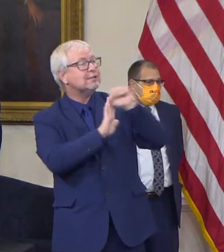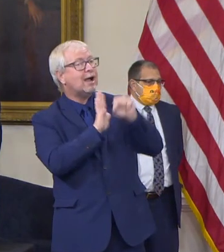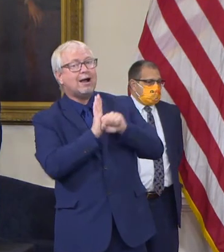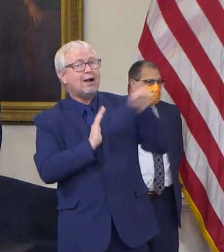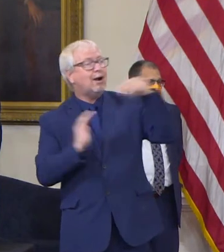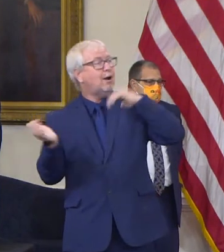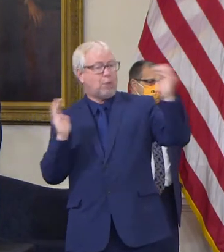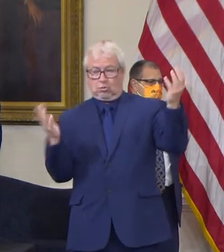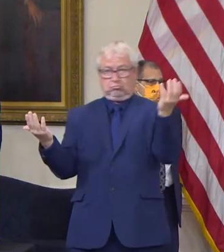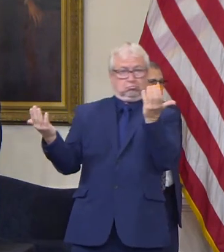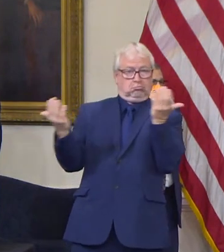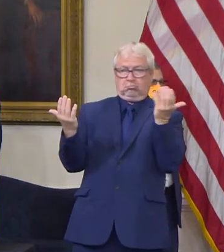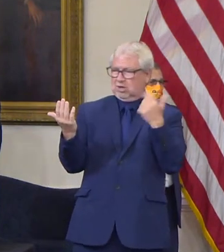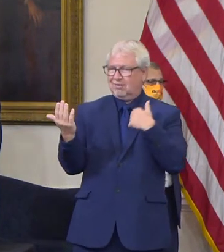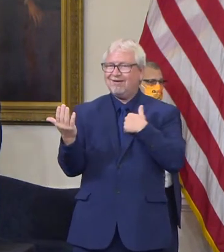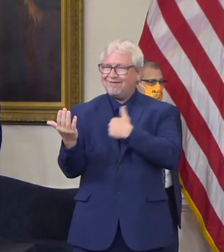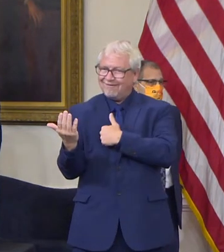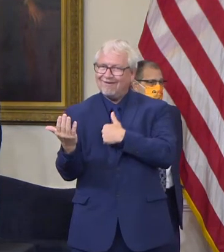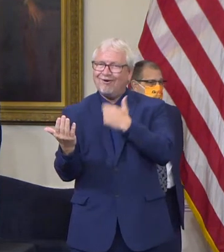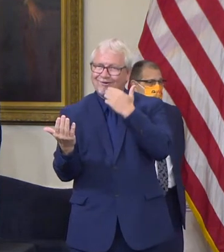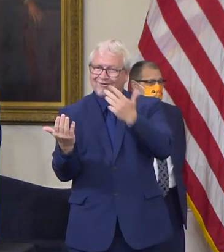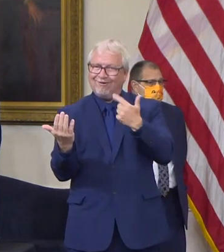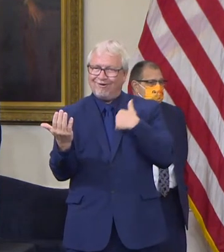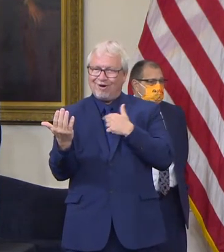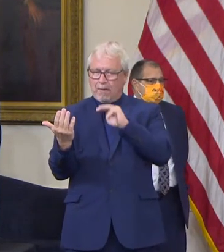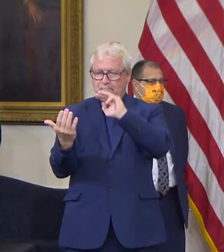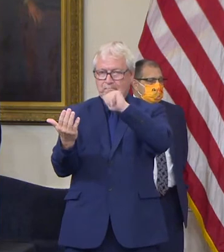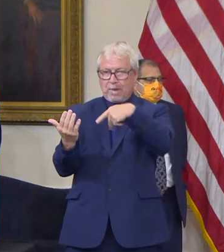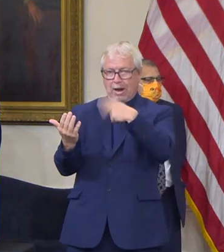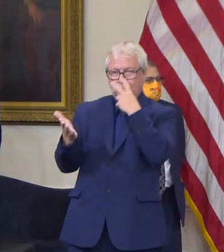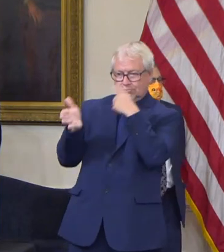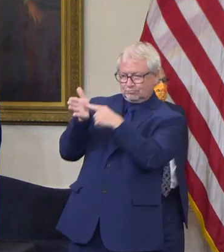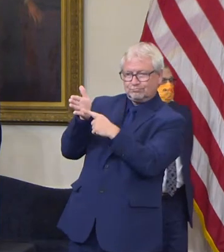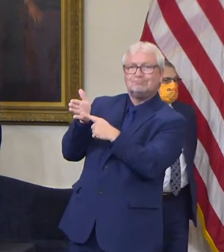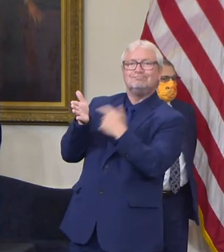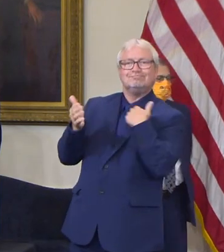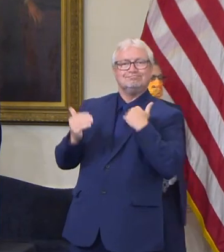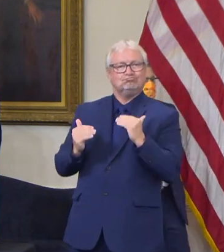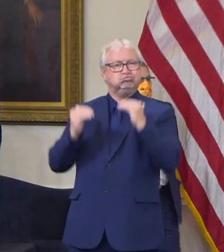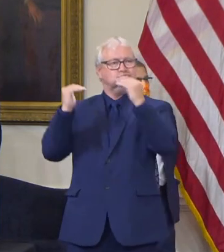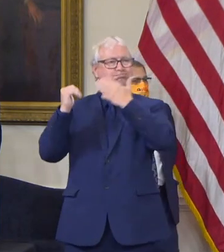As a result, Maryland continues to withstand in America.